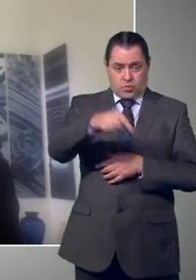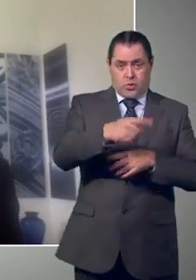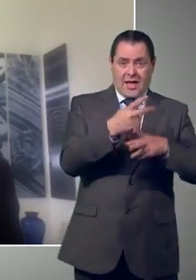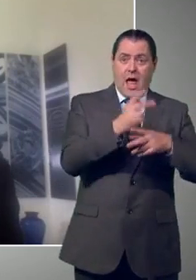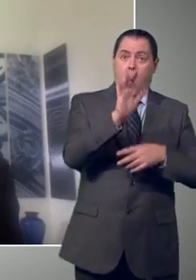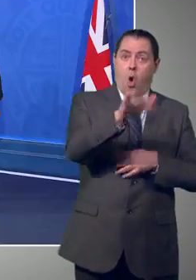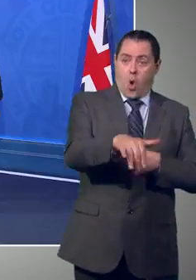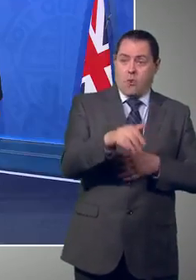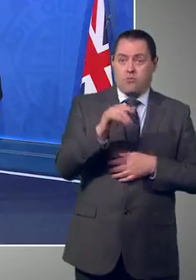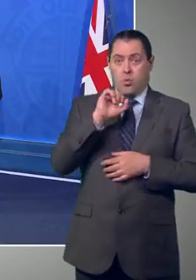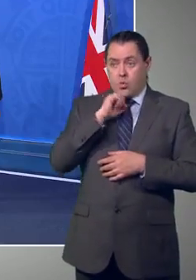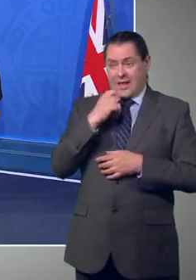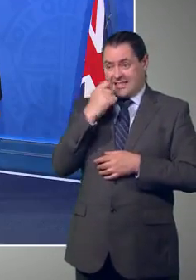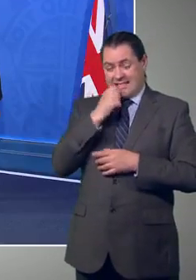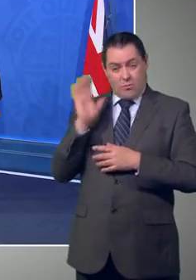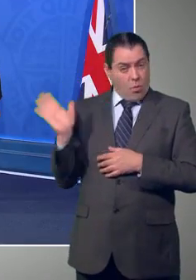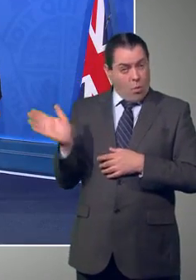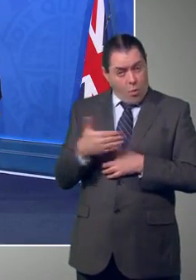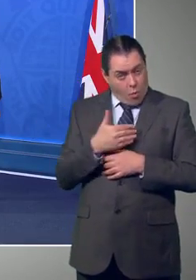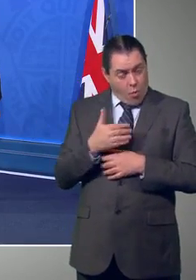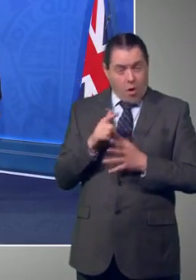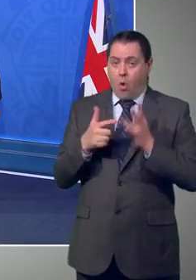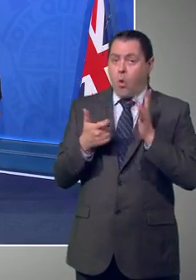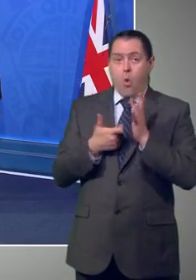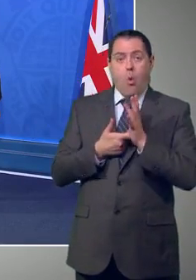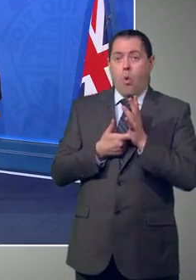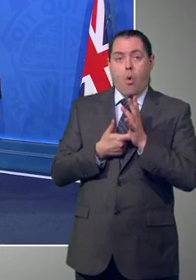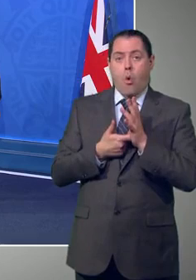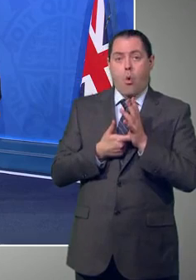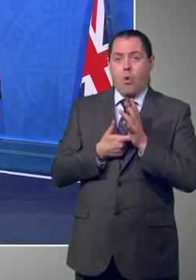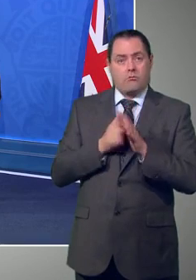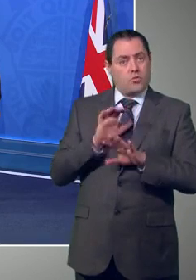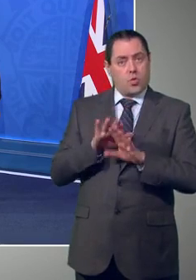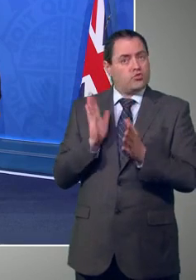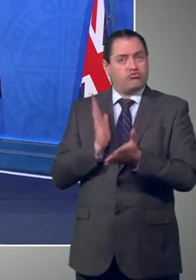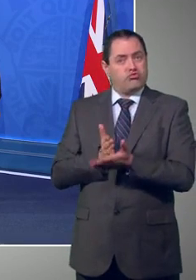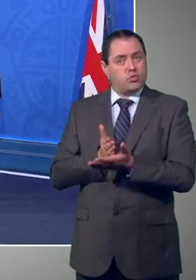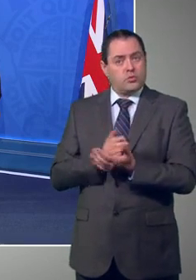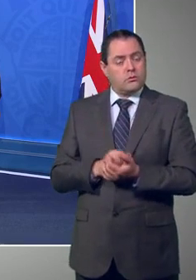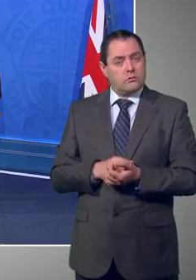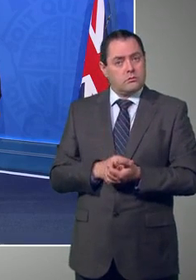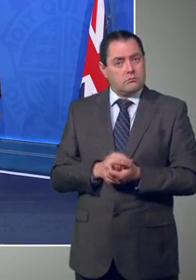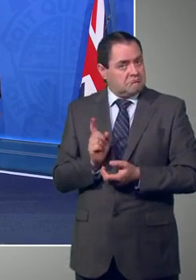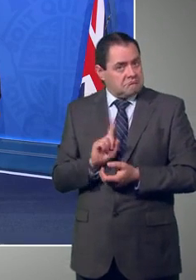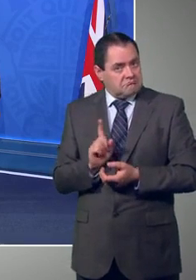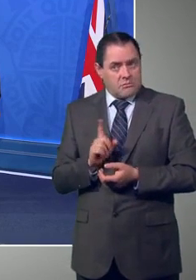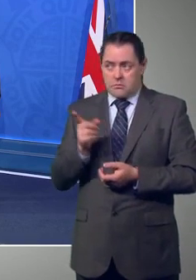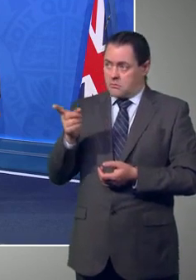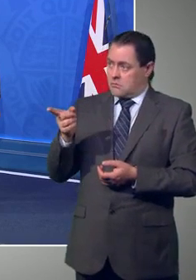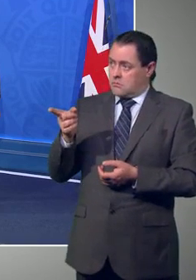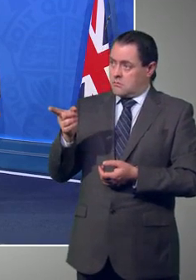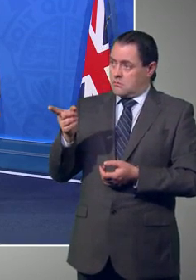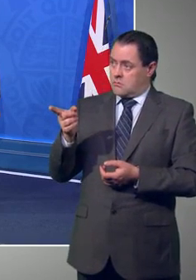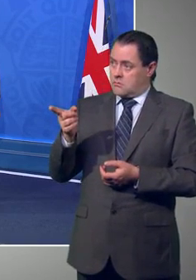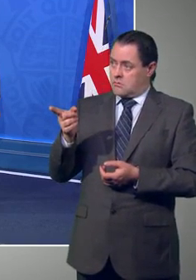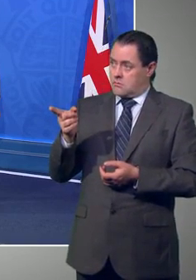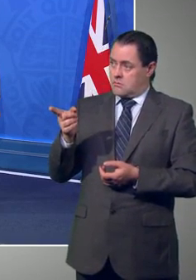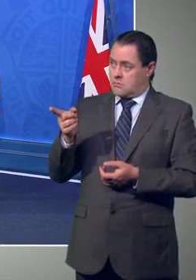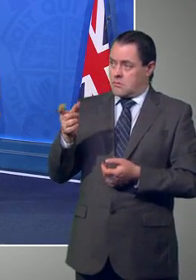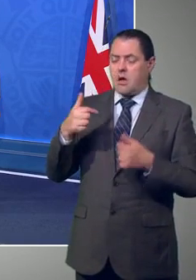not telling the truth on that, of course. Recommitted and I